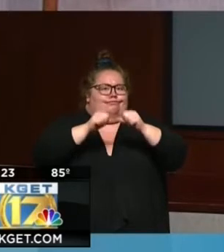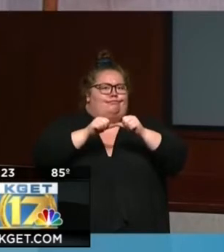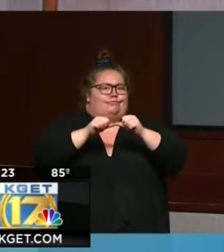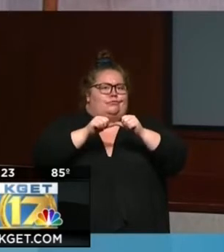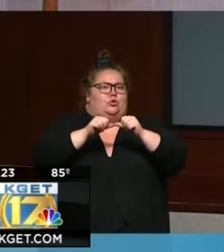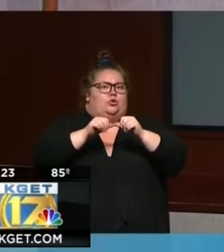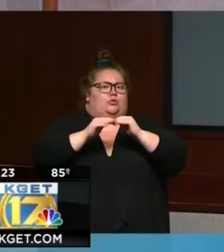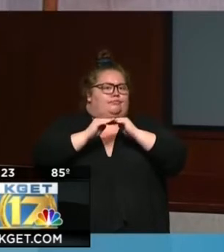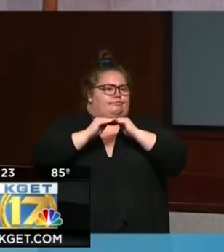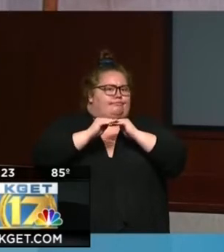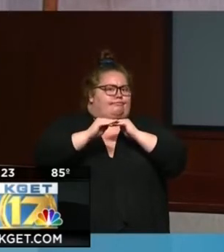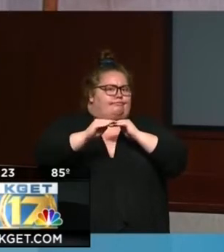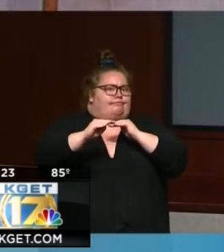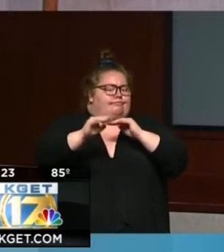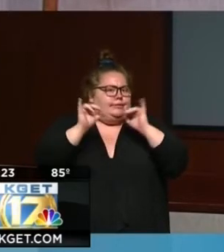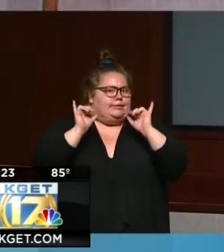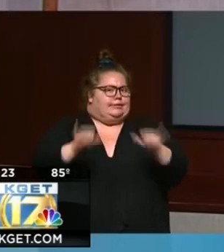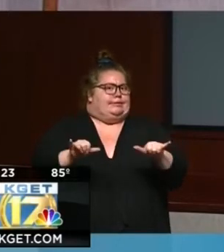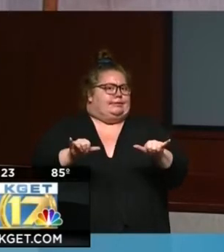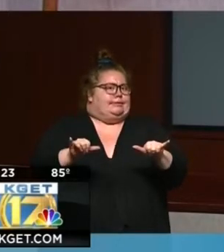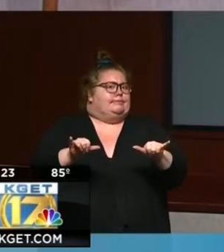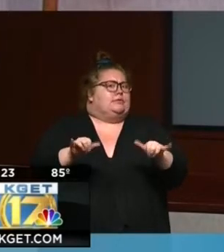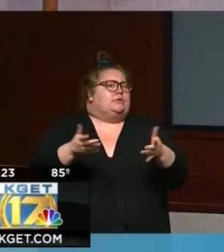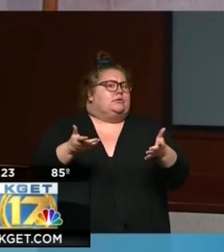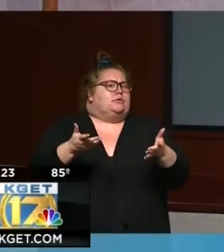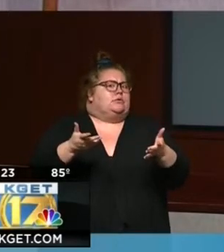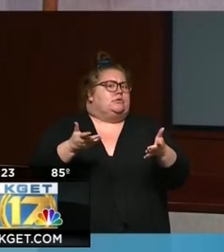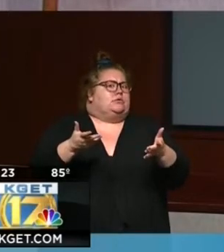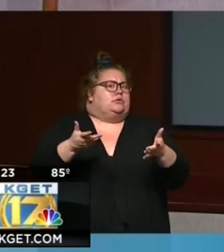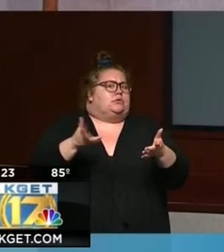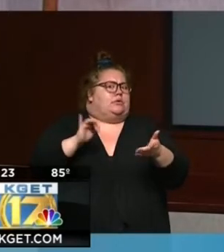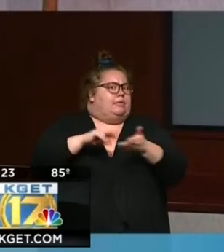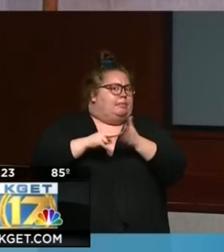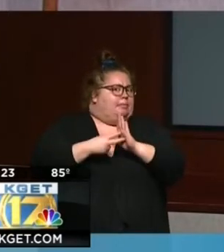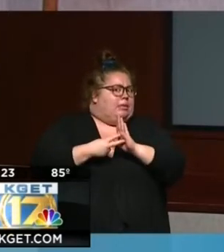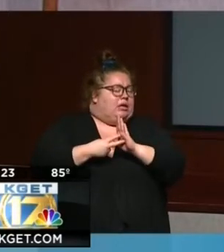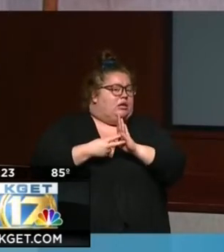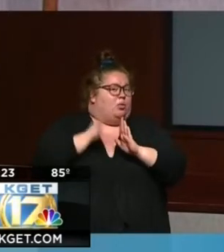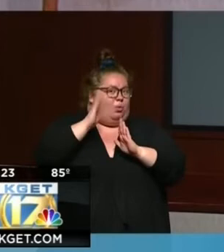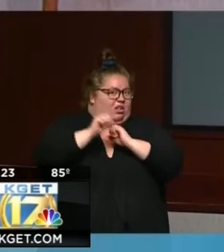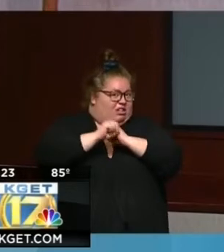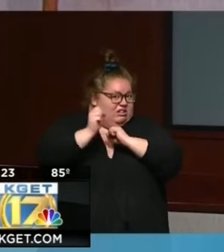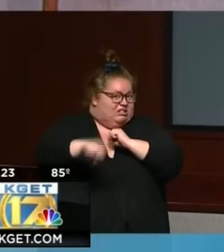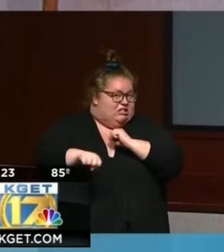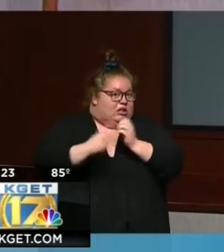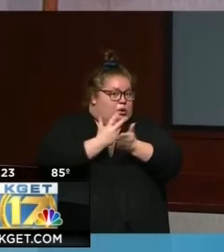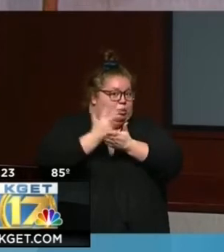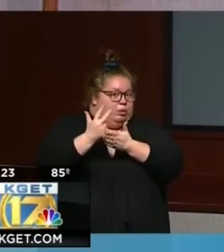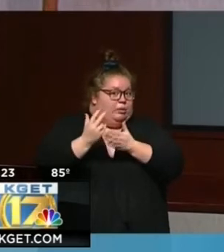17 OTHER COUNTIES IF THE STAFFS CONTINUE AS THEY LOOK RIGHT NOW